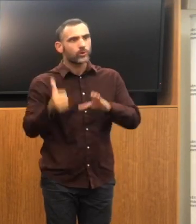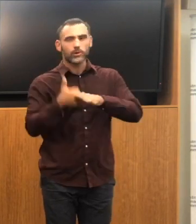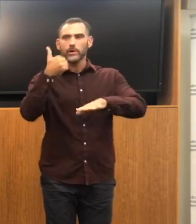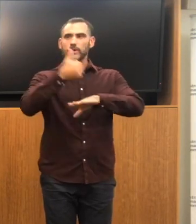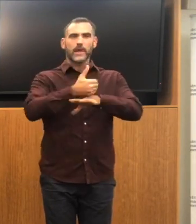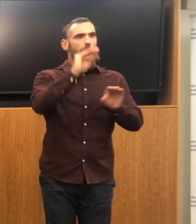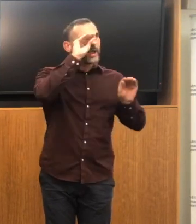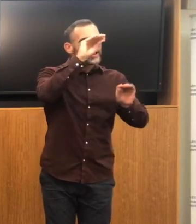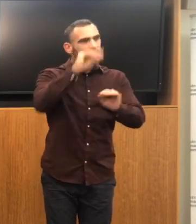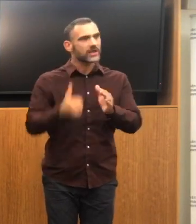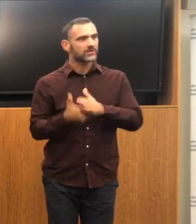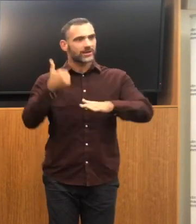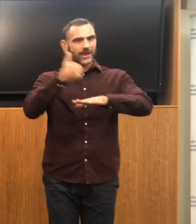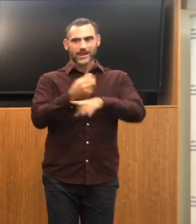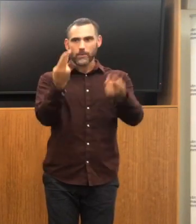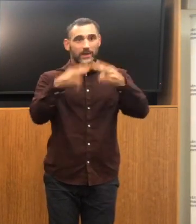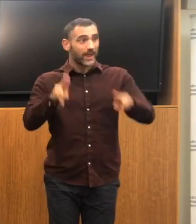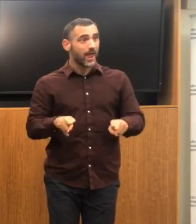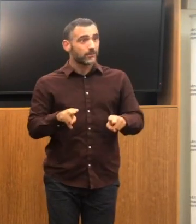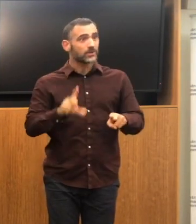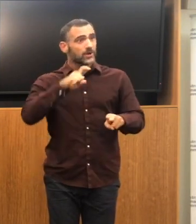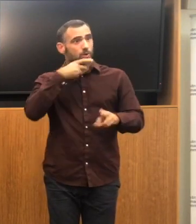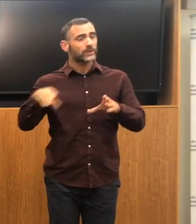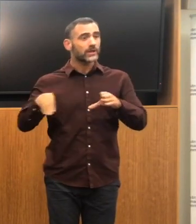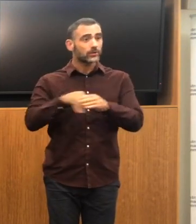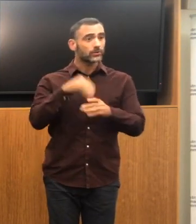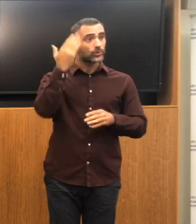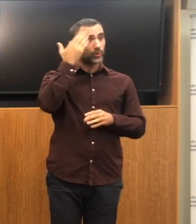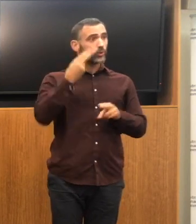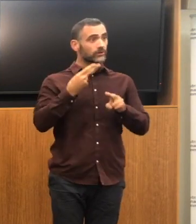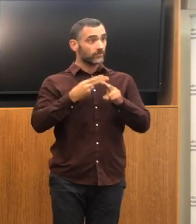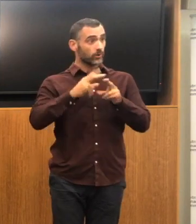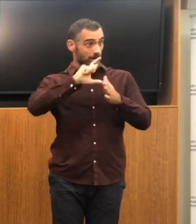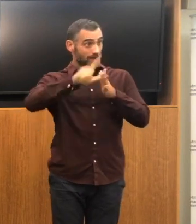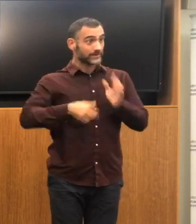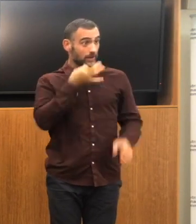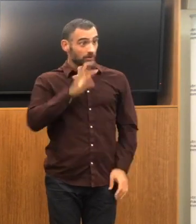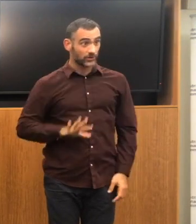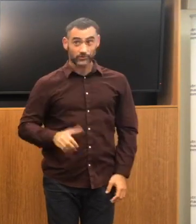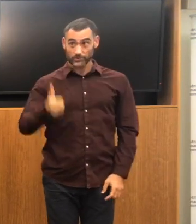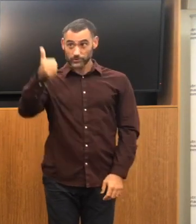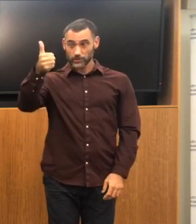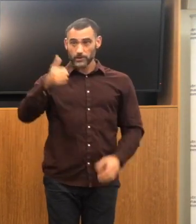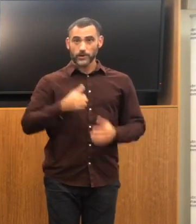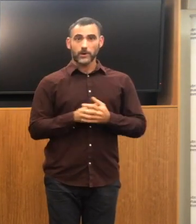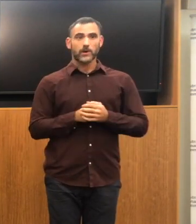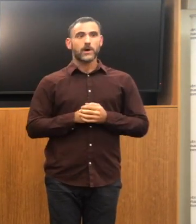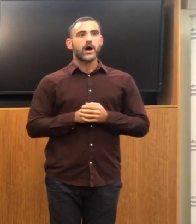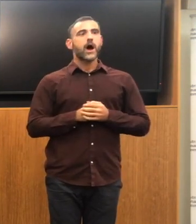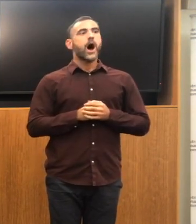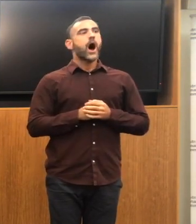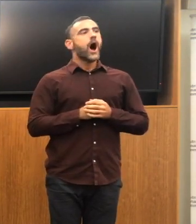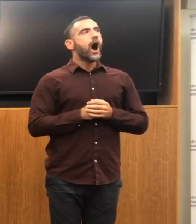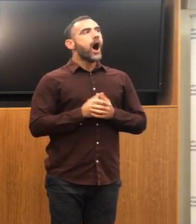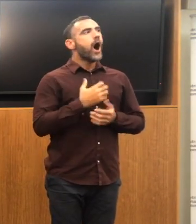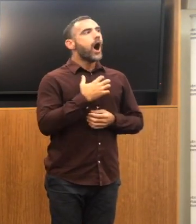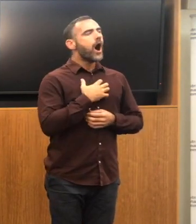and said how are the schools including kids with disabilities, they said, actually, we hadn't actually thought about that.